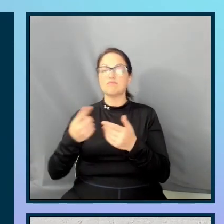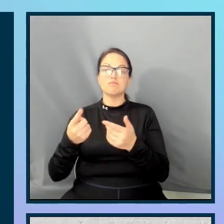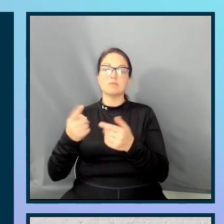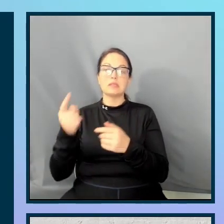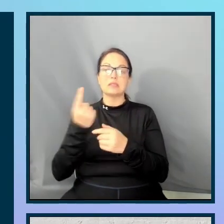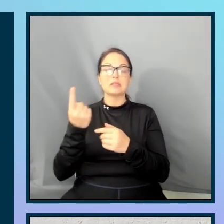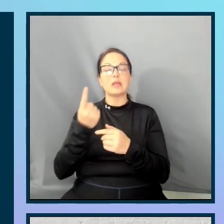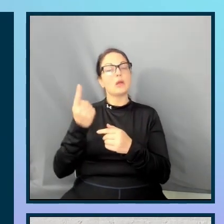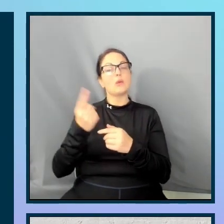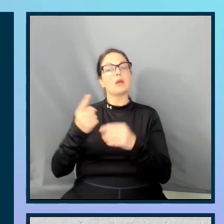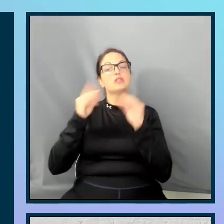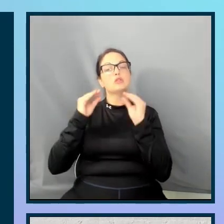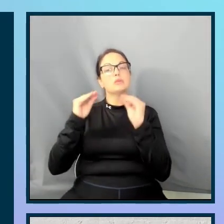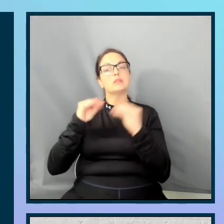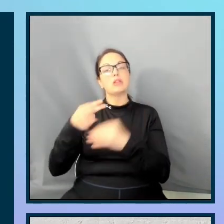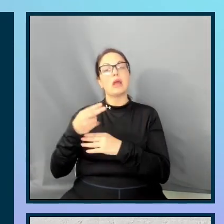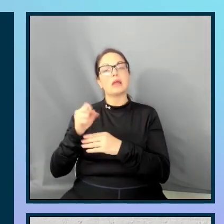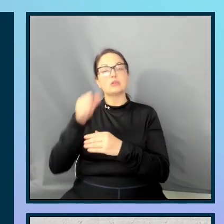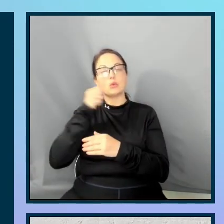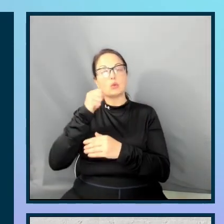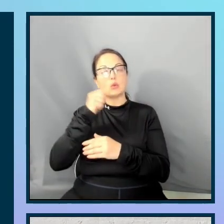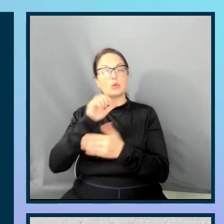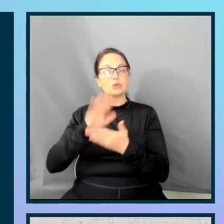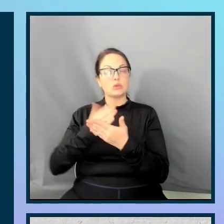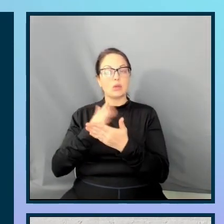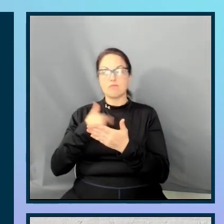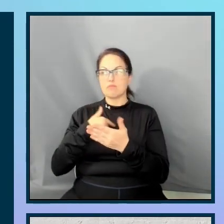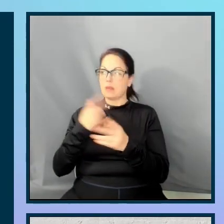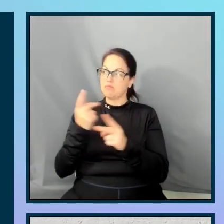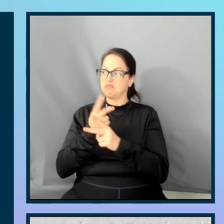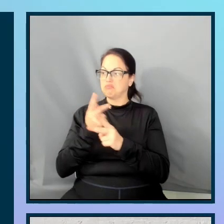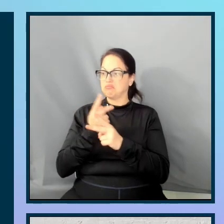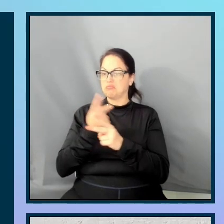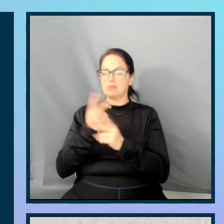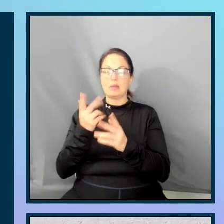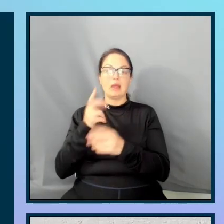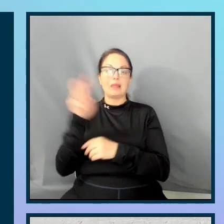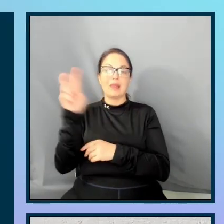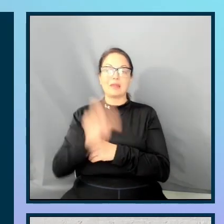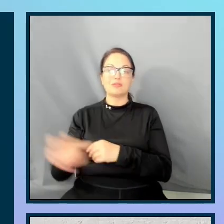I signed up, figured I could figure it out and then traveled all over the United States,